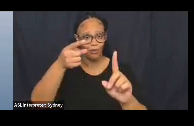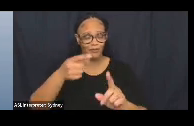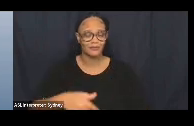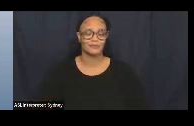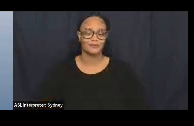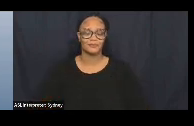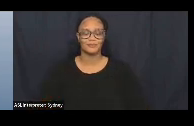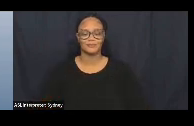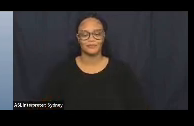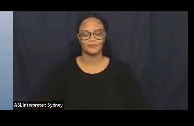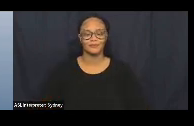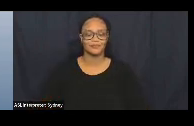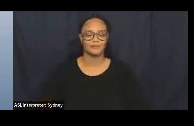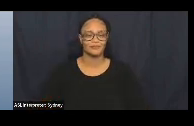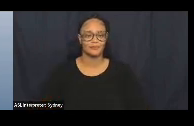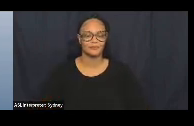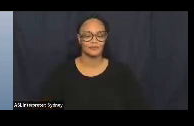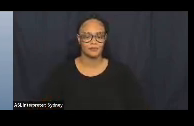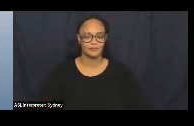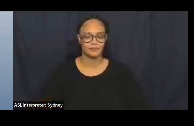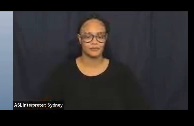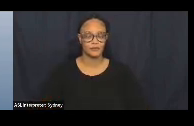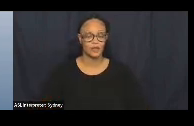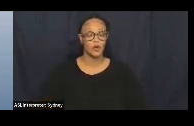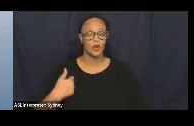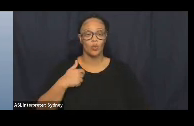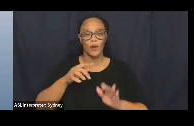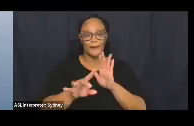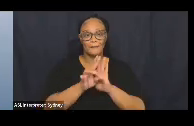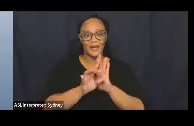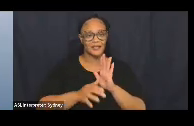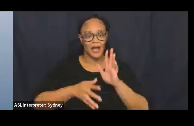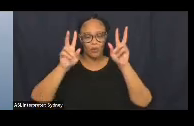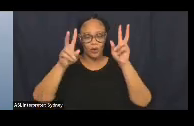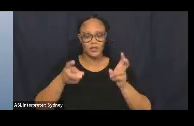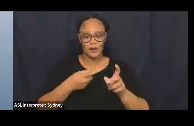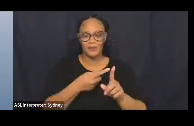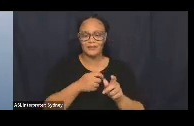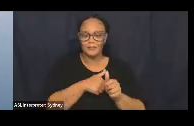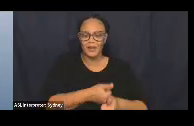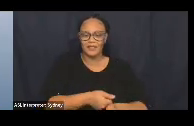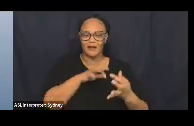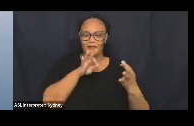generated from direct input from both families and educators in California. and we look forward